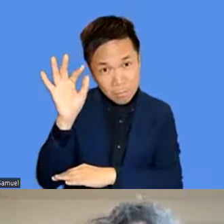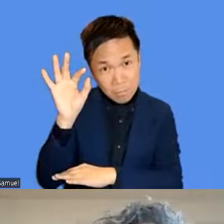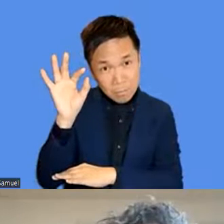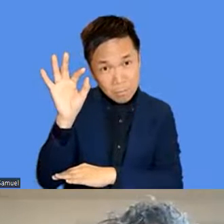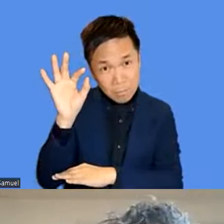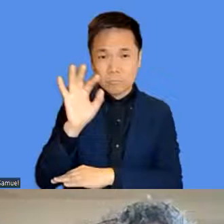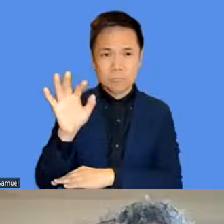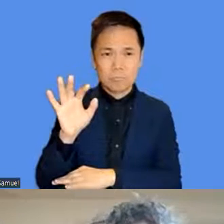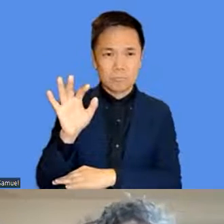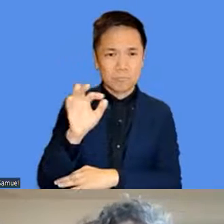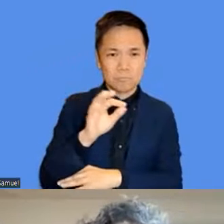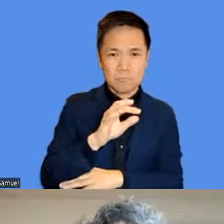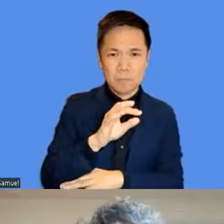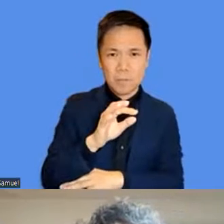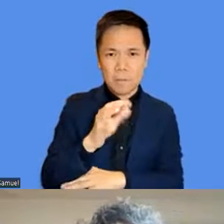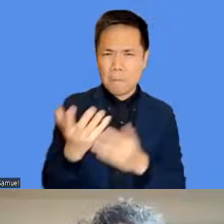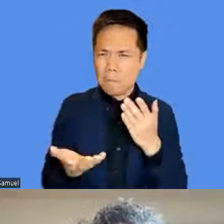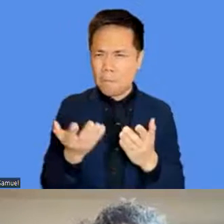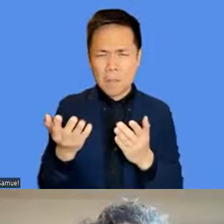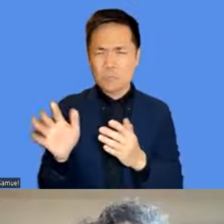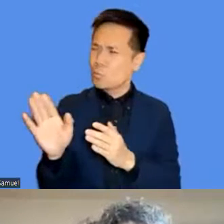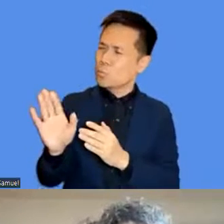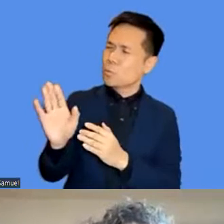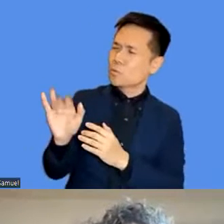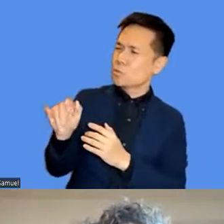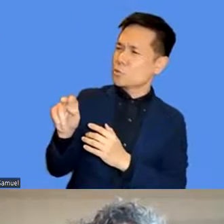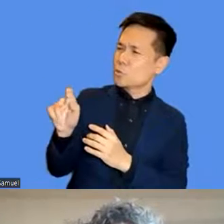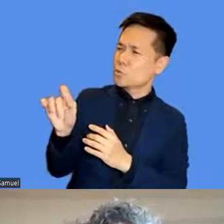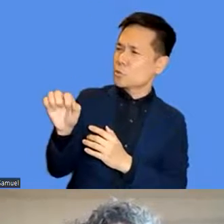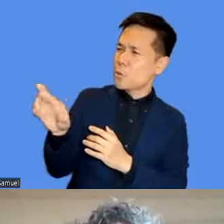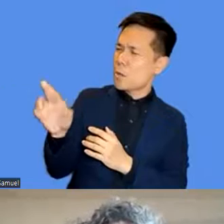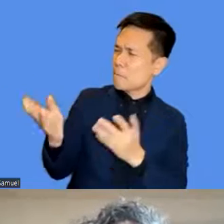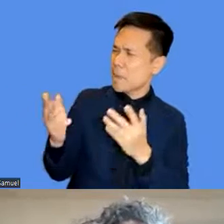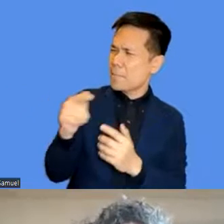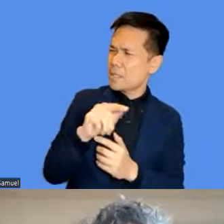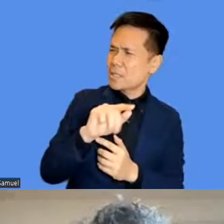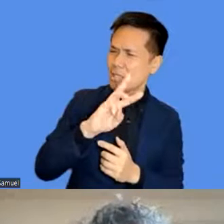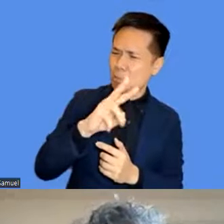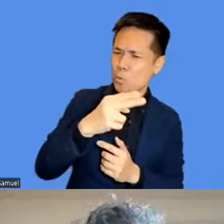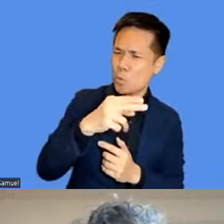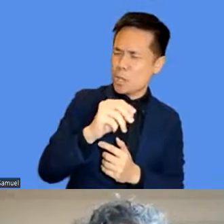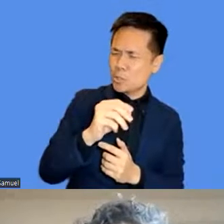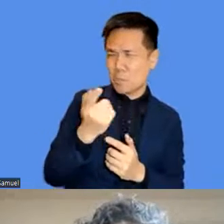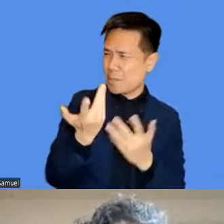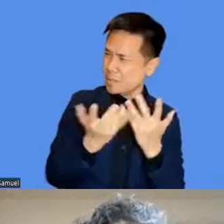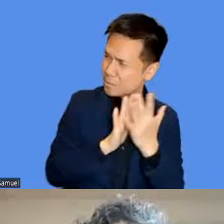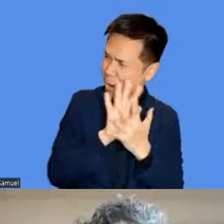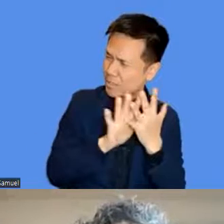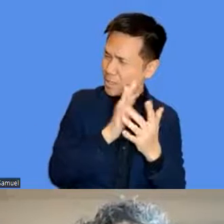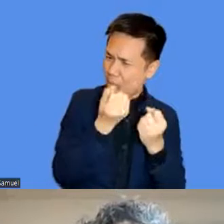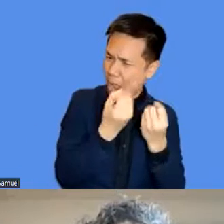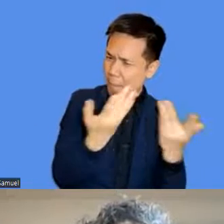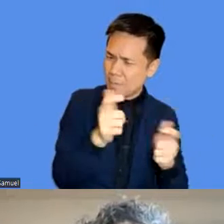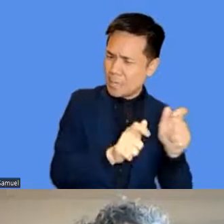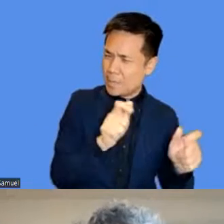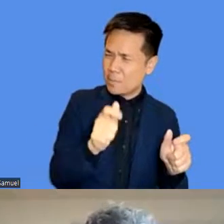This might be referring to an old WHO a WHO estimate, perhaps, at the global level.